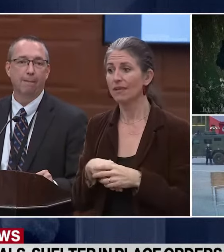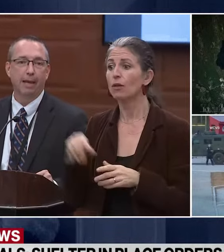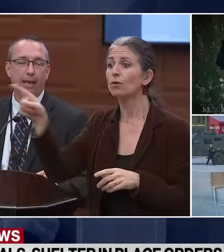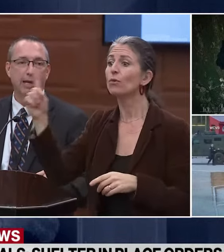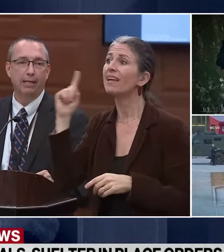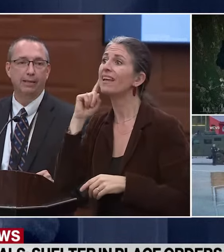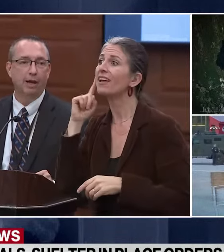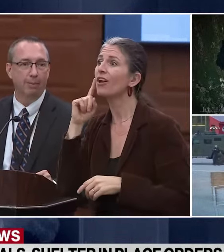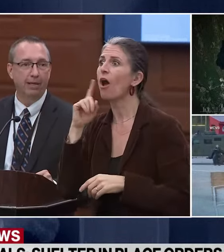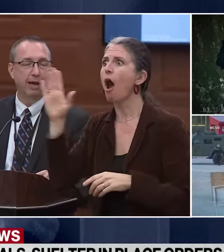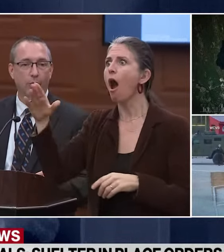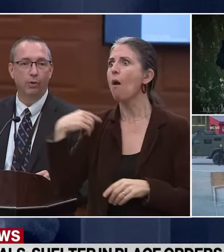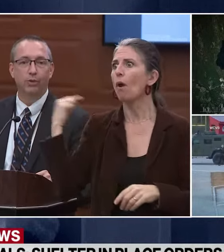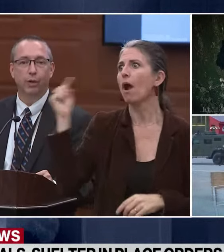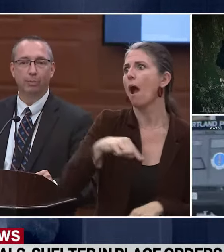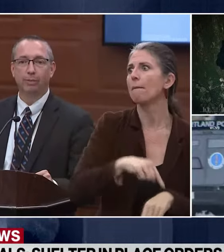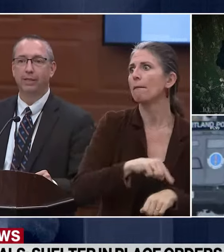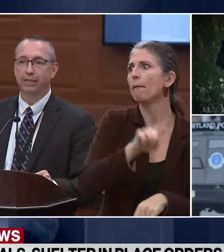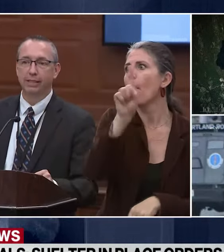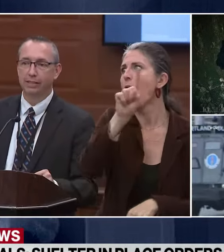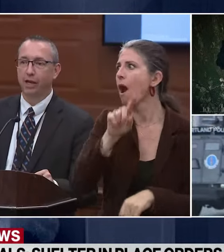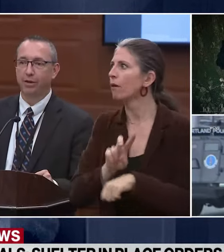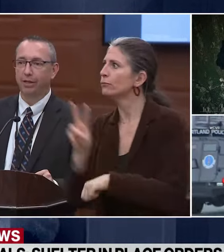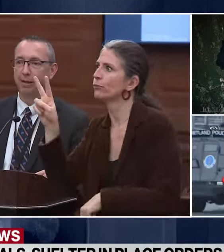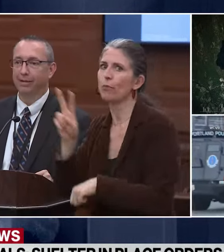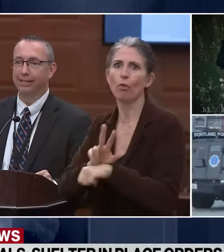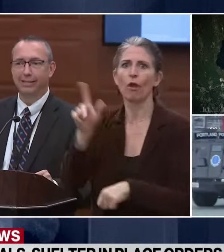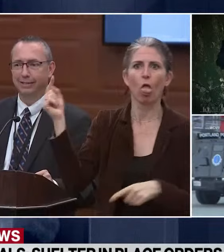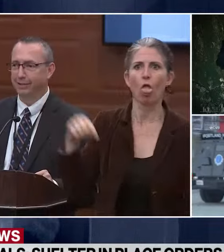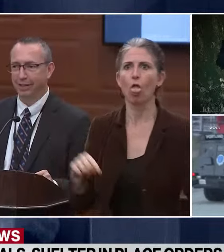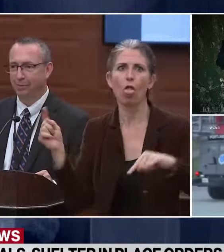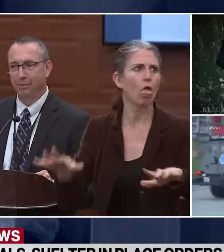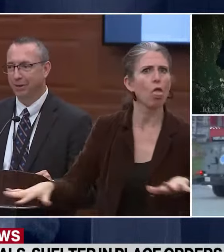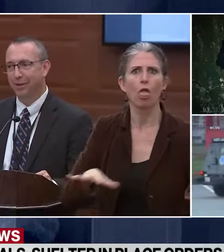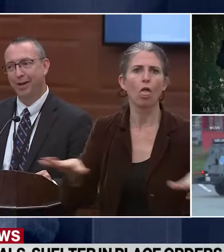AND I SAY THAT BECAUSE WE'VE HEARD SOME STUFF, THERE'S GOING